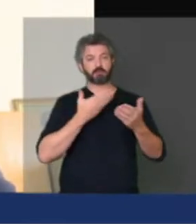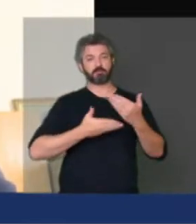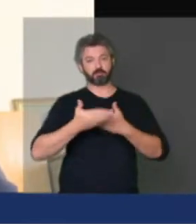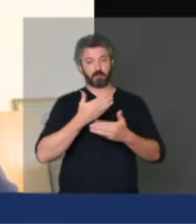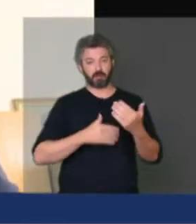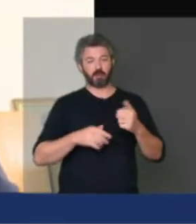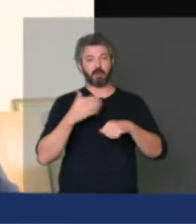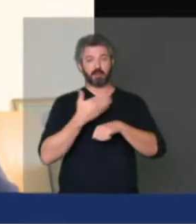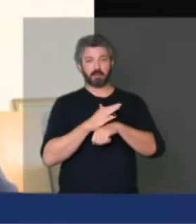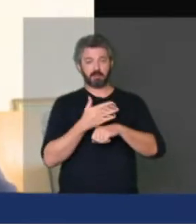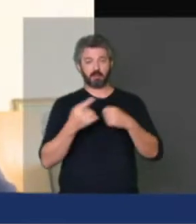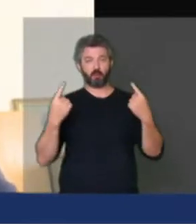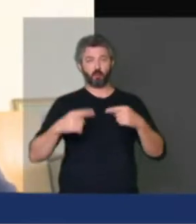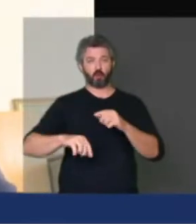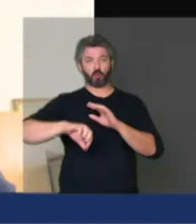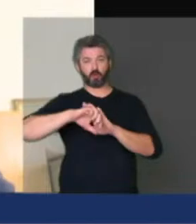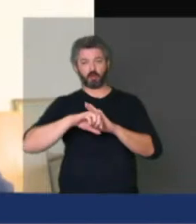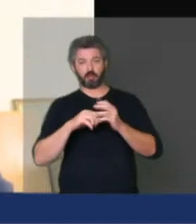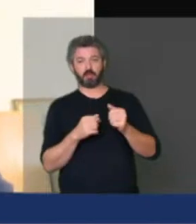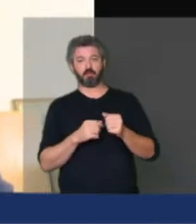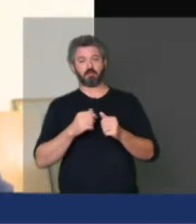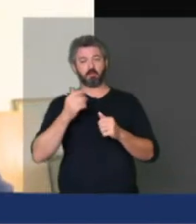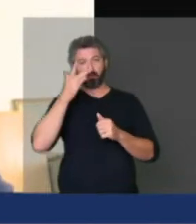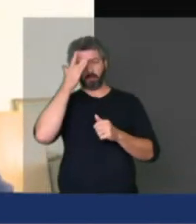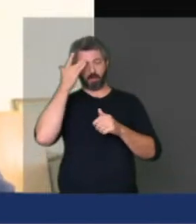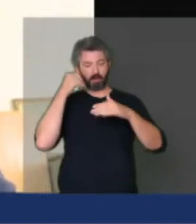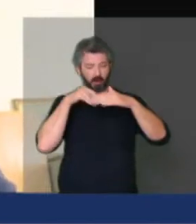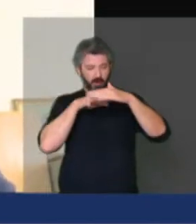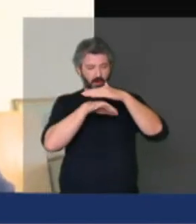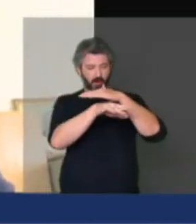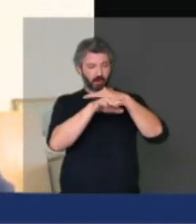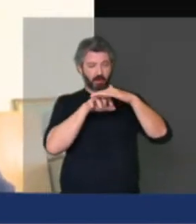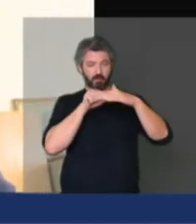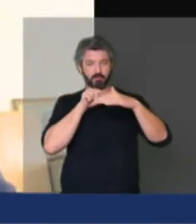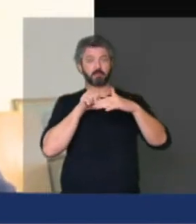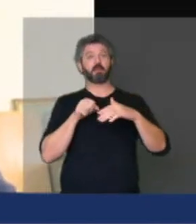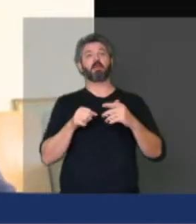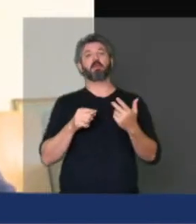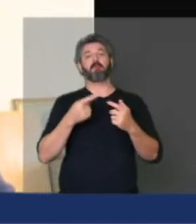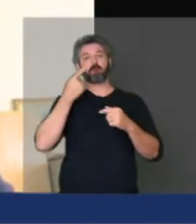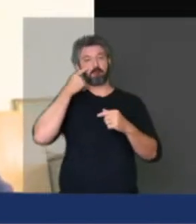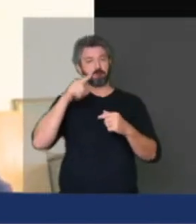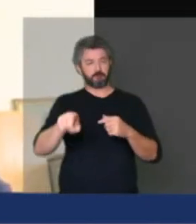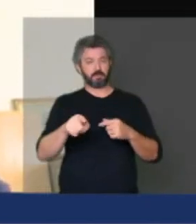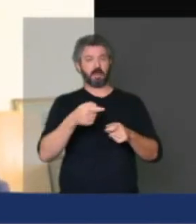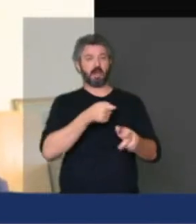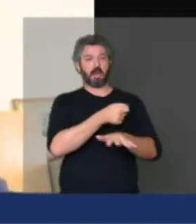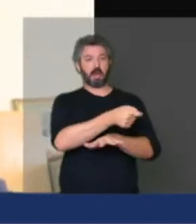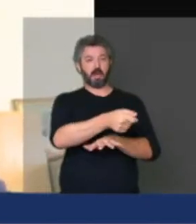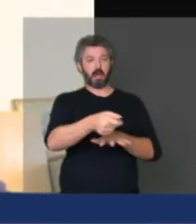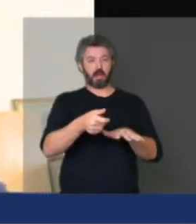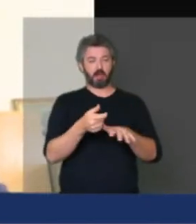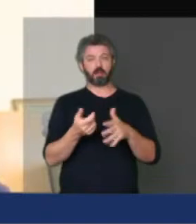PORQUE AÍ NÓS ESTAMOS VENDO TROCAS, FRAUDES E DISSEMINAÇÃO DE FAKE NEWS, PORNOGRAFIA INFANTIL, PEDOFILIA, TODA E QUALQUER UM